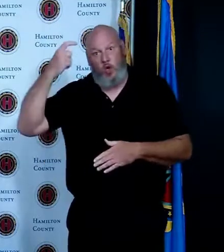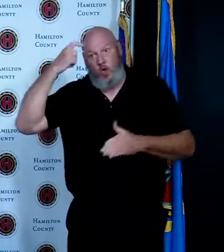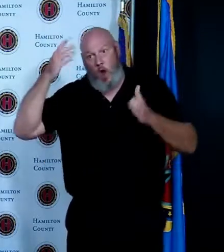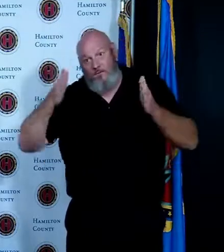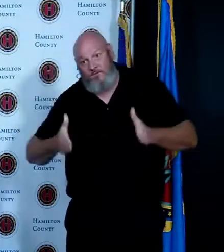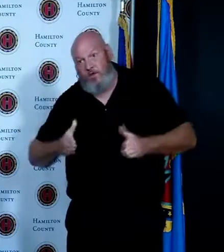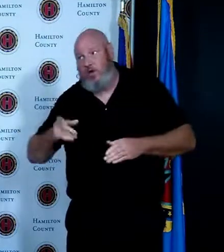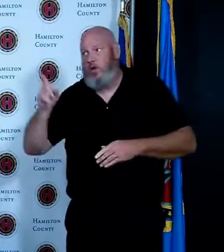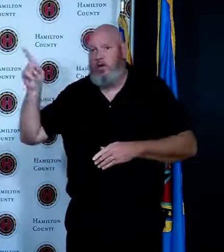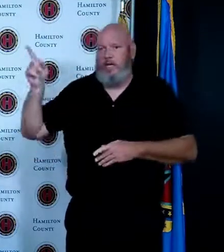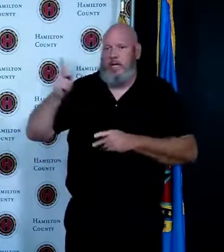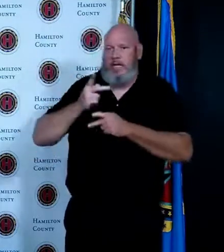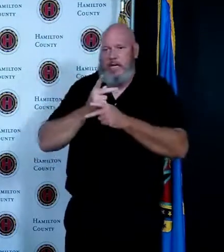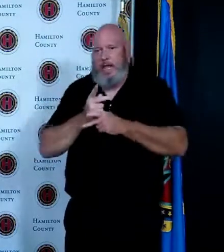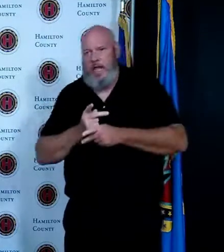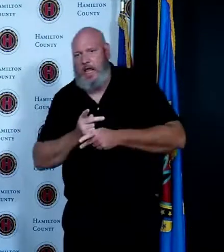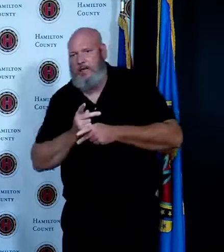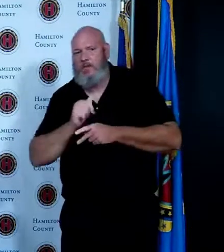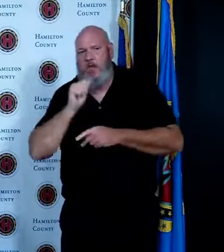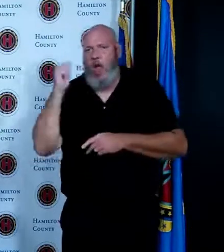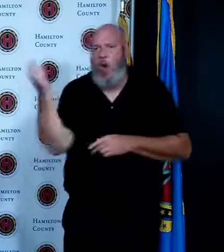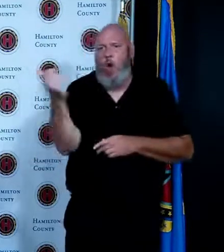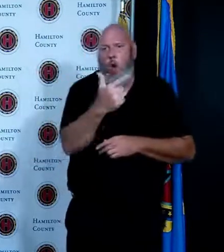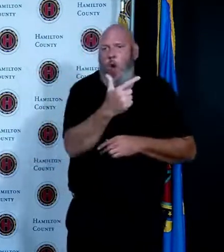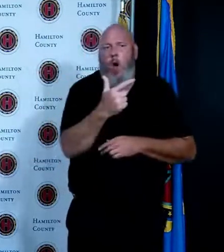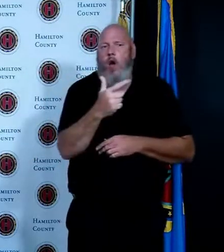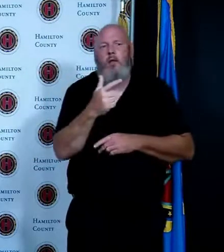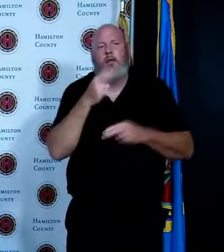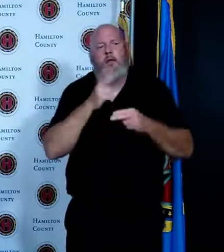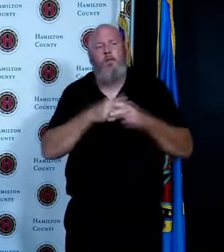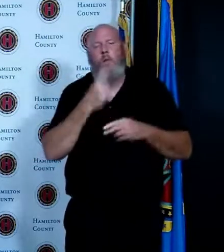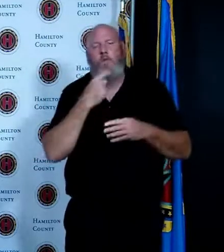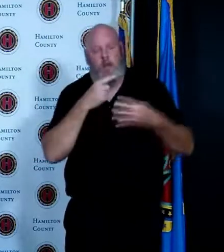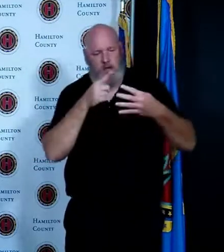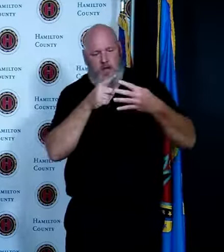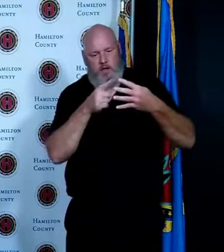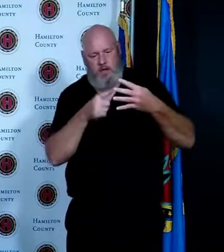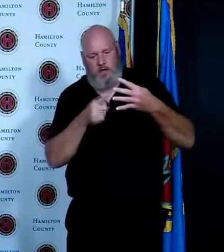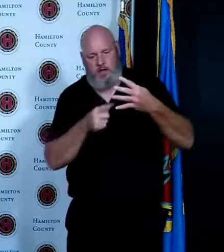that are trending in the wrong direction the red counties as we call them so I